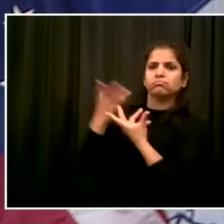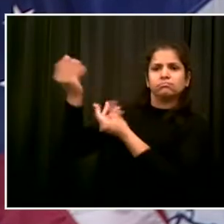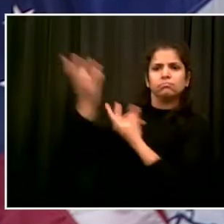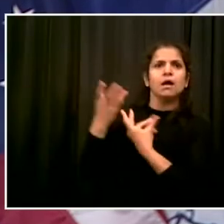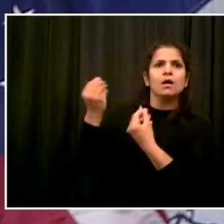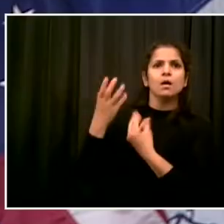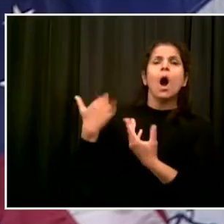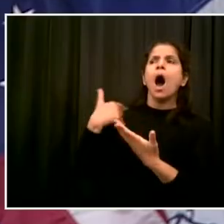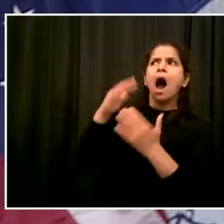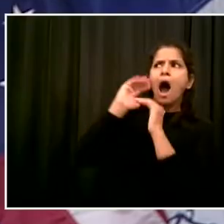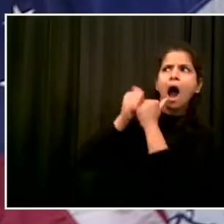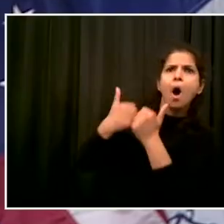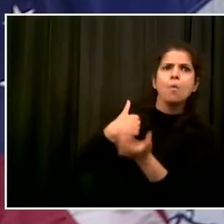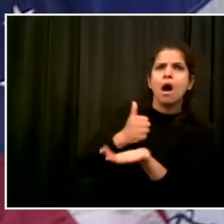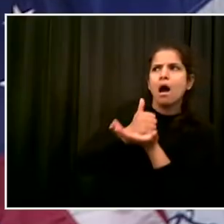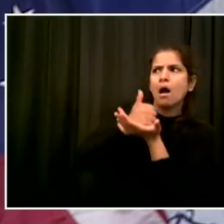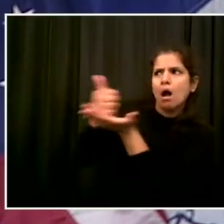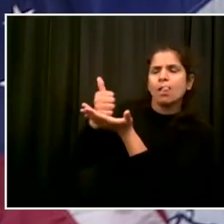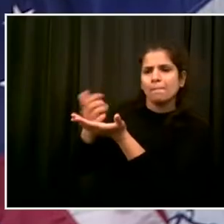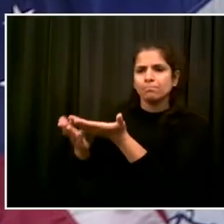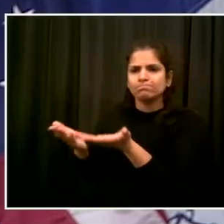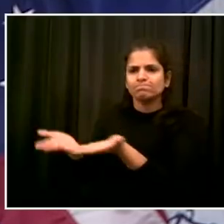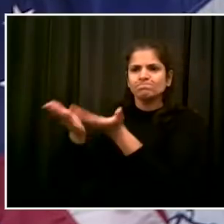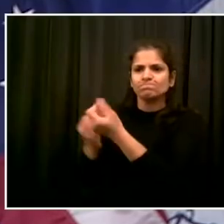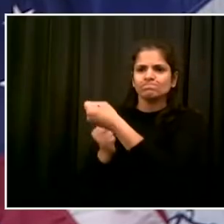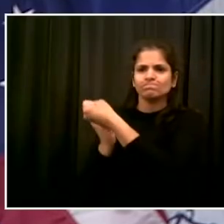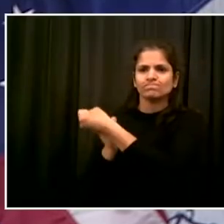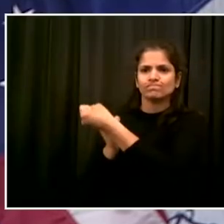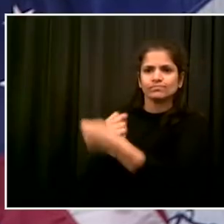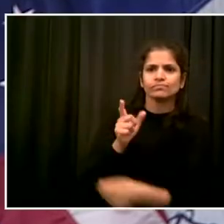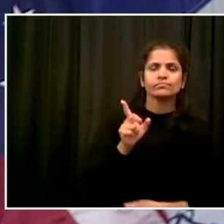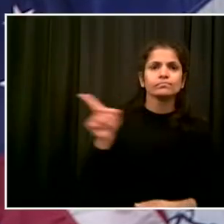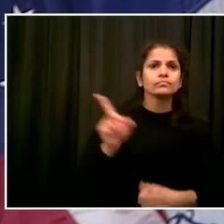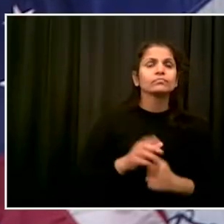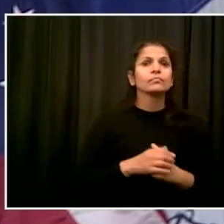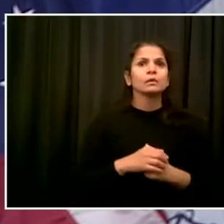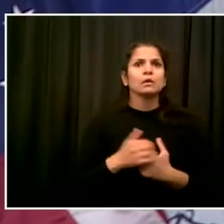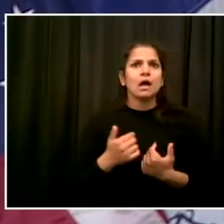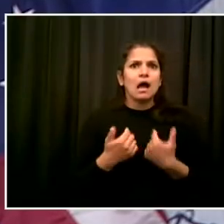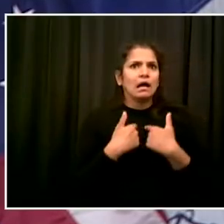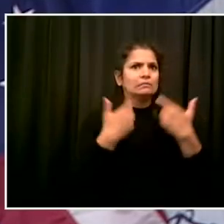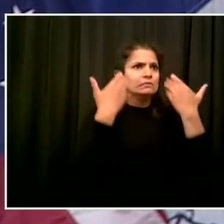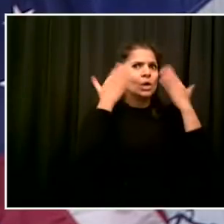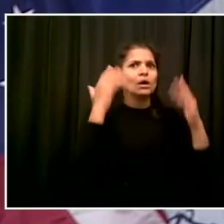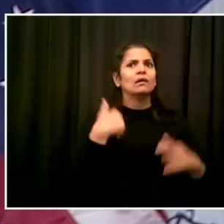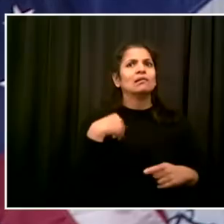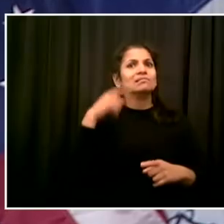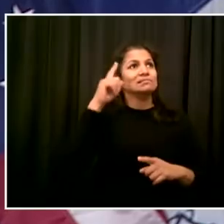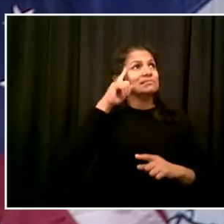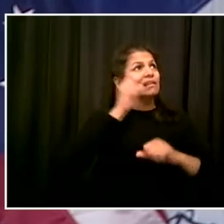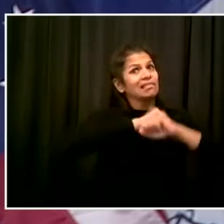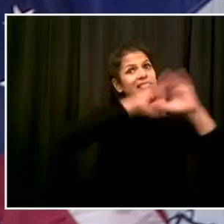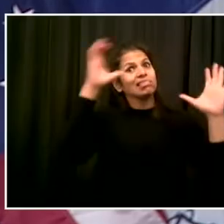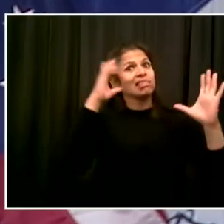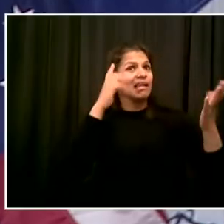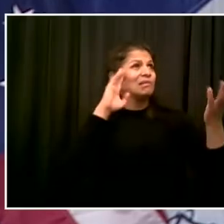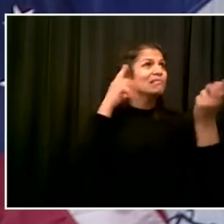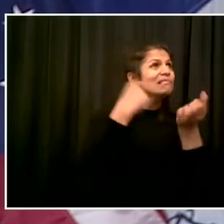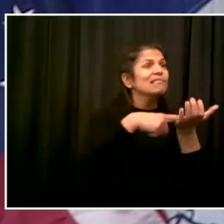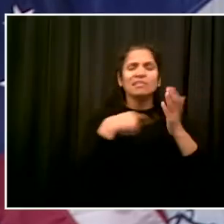WHAT WILL WORK FOR THEM AND HOW WE CAN SUPPORT IT AND GET OUT ONE MESSAGE AND MAKE IT ISTCK. IF WE NEED TO DO SOME ENFORCEMENT